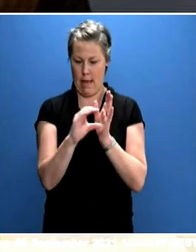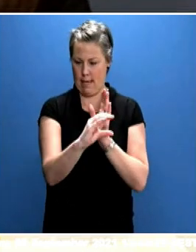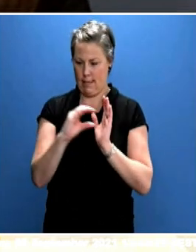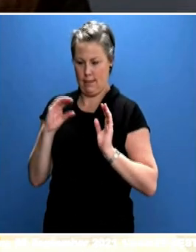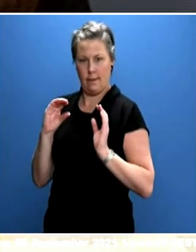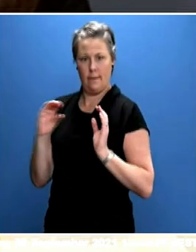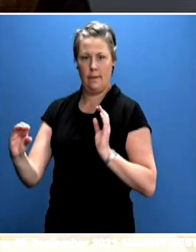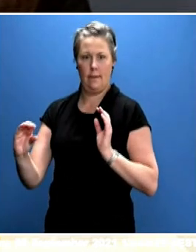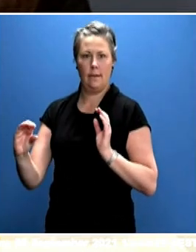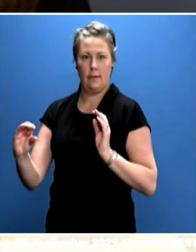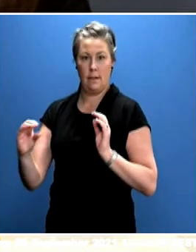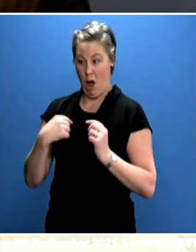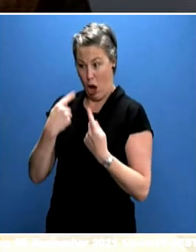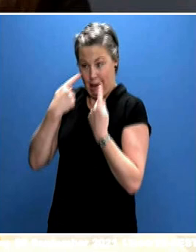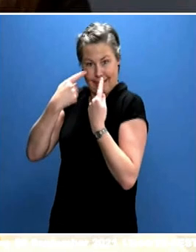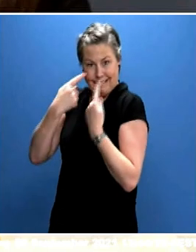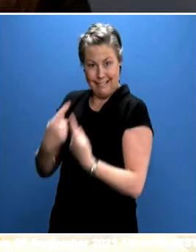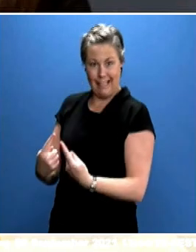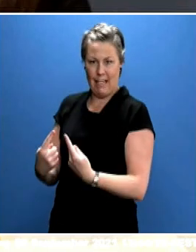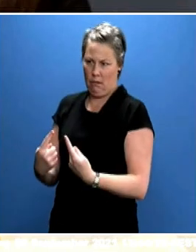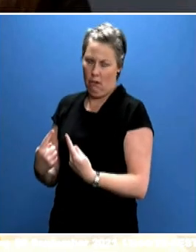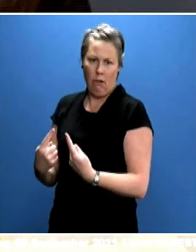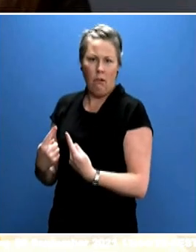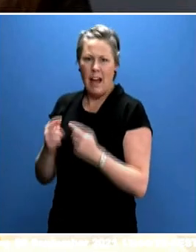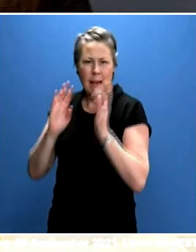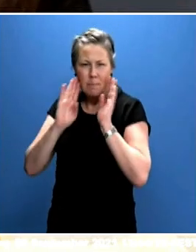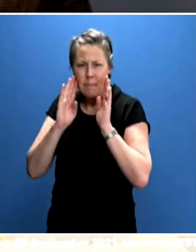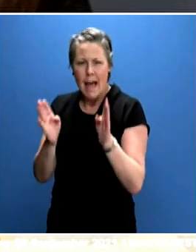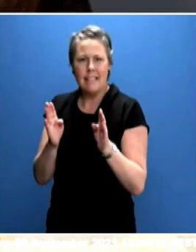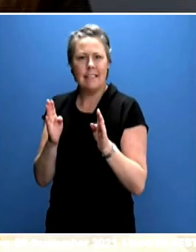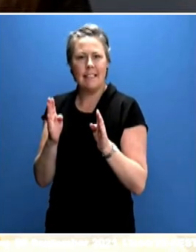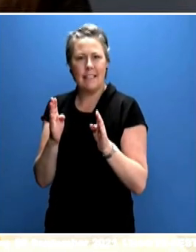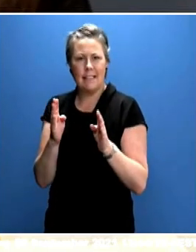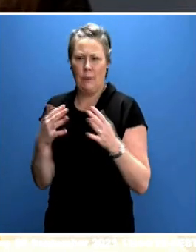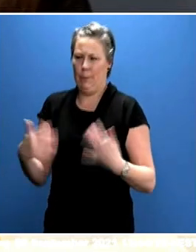I've seen them in action, and they're an incredibly impressive mechanism,